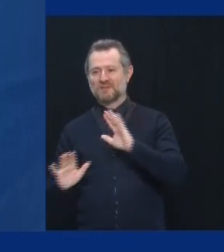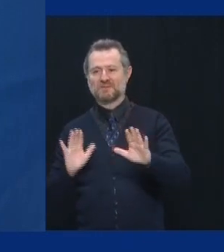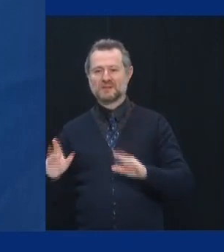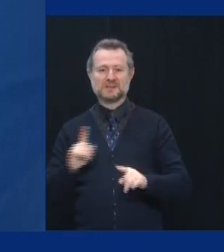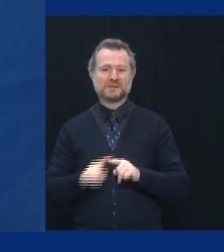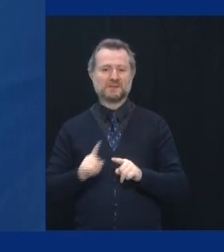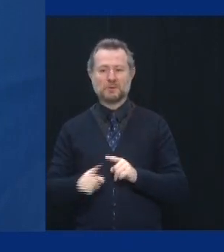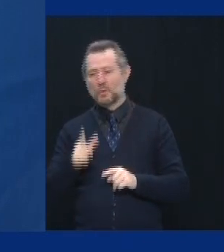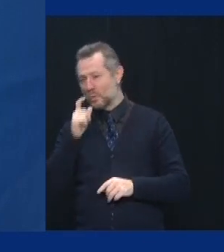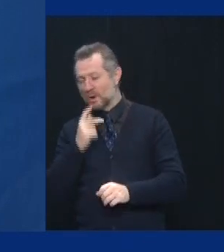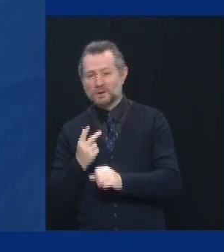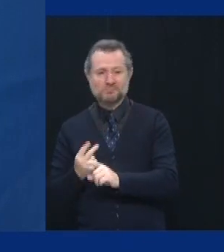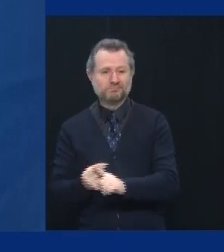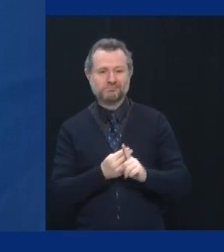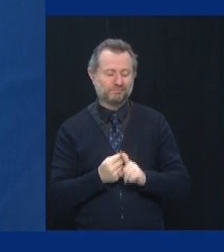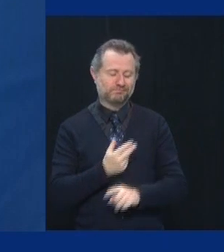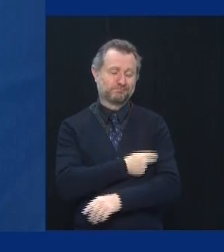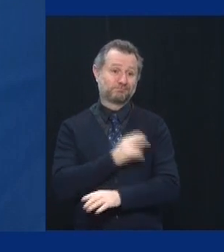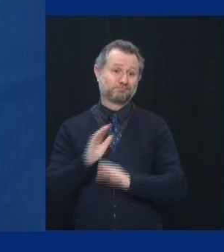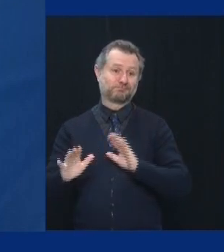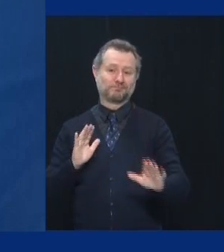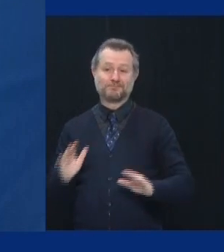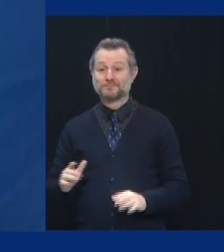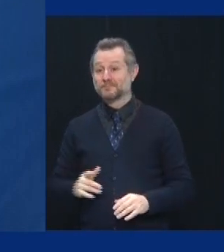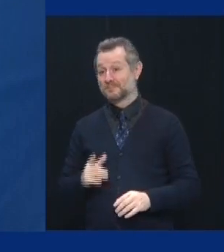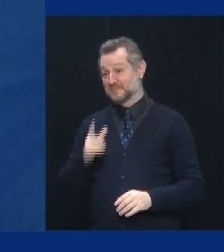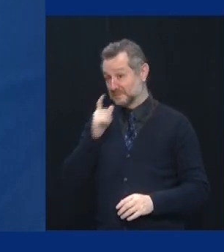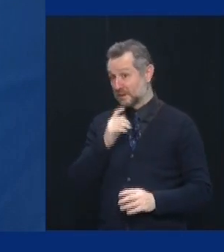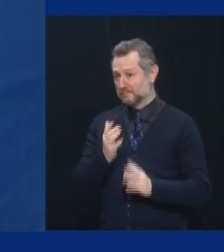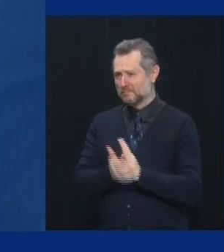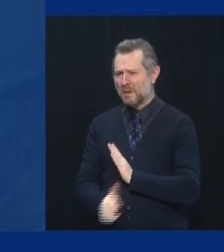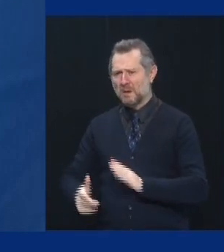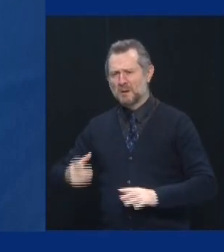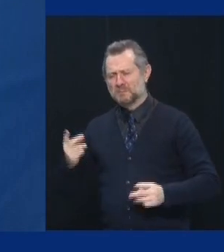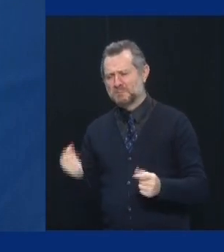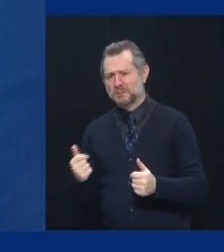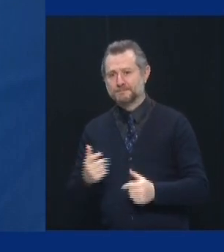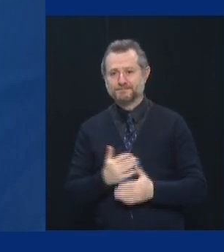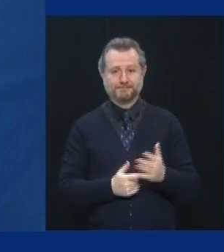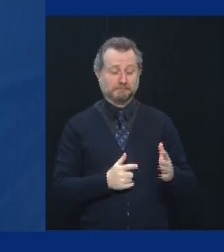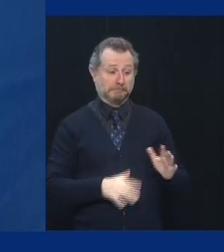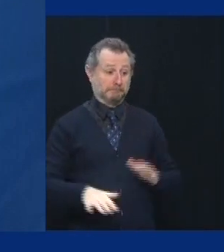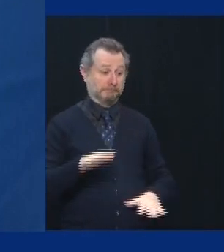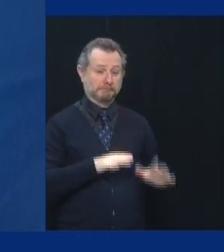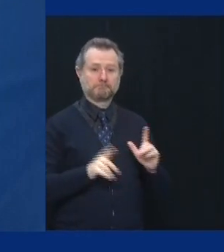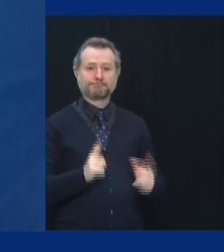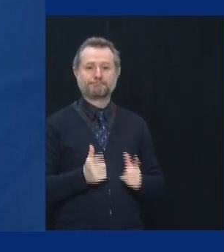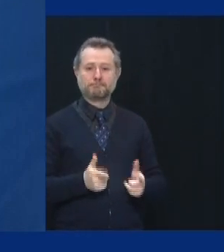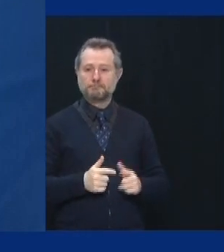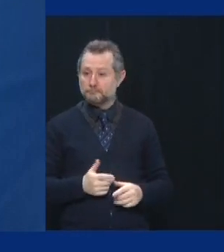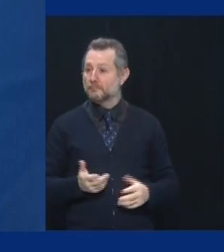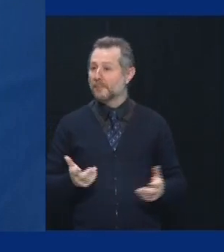NOT SURPRISING BECAUSE YOU HAVE HUNDREDS OF FACILITIES DOING THIS. AND YOU HAVE POPULATION